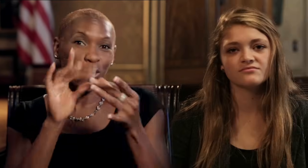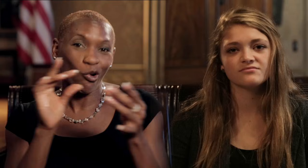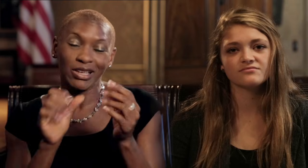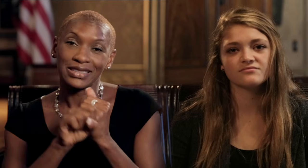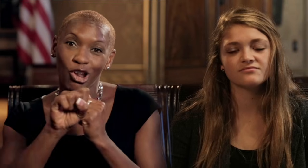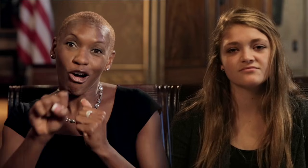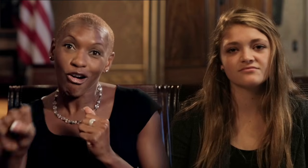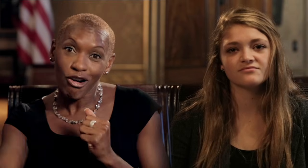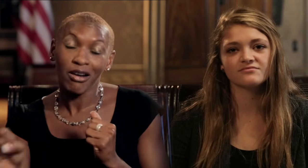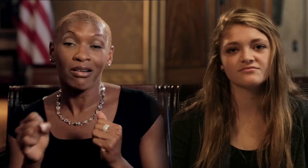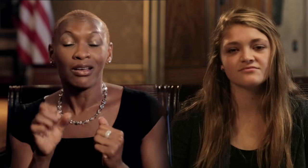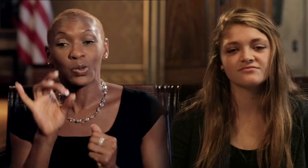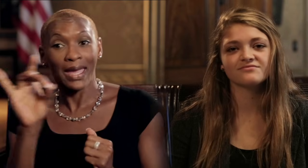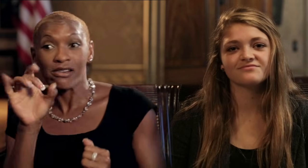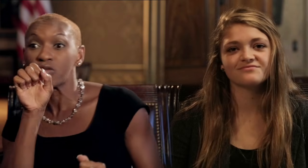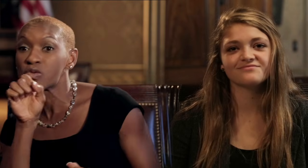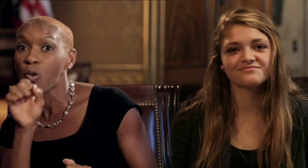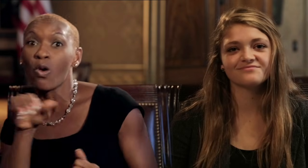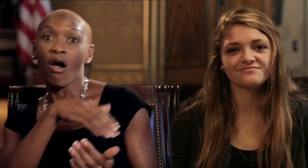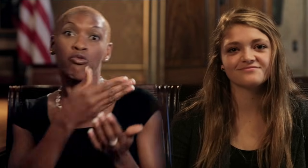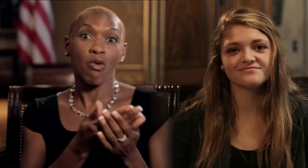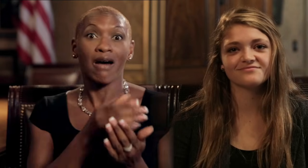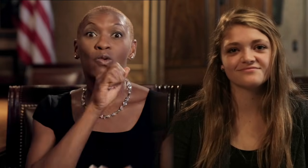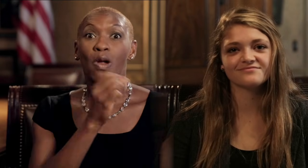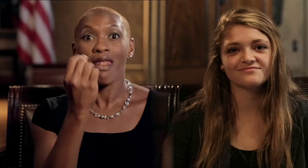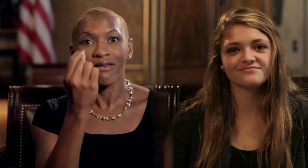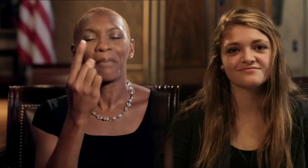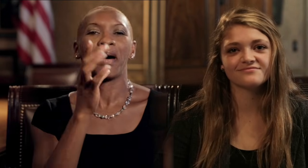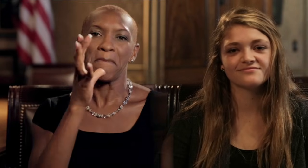The story gets longer. This was when I was eight. And when I was eleven,